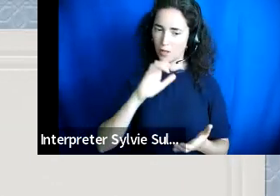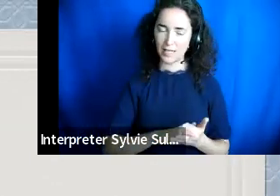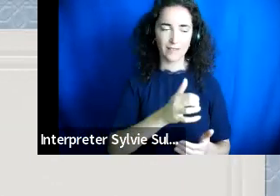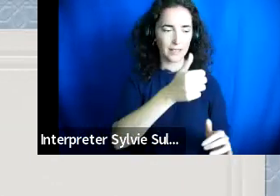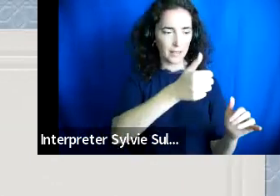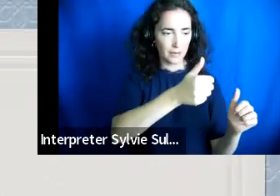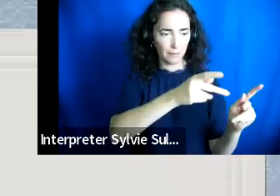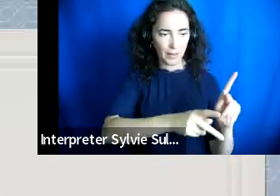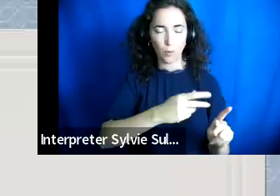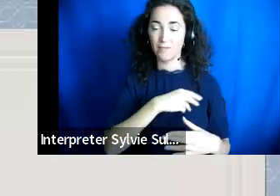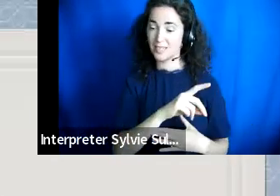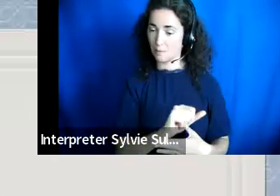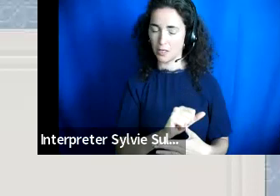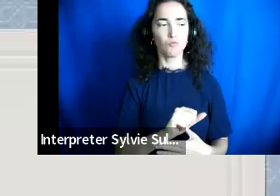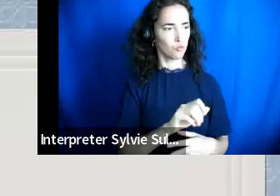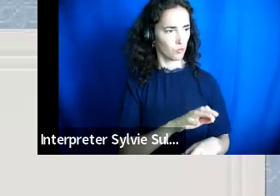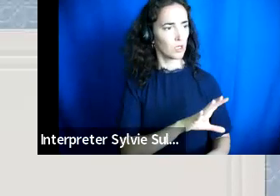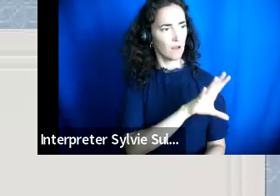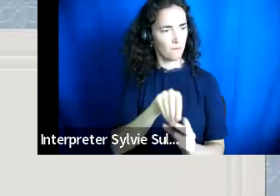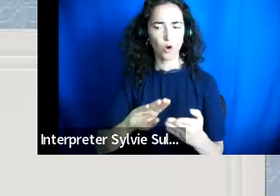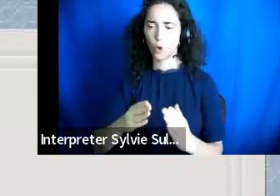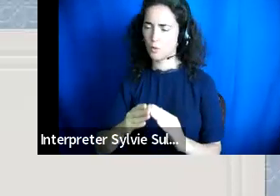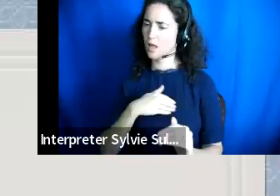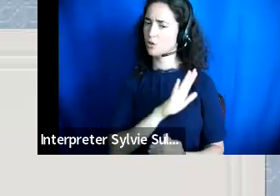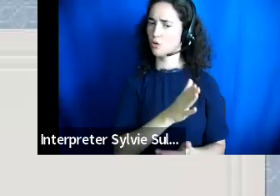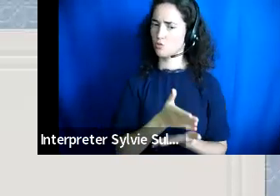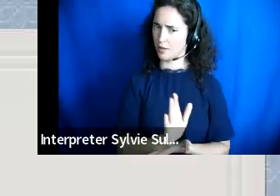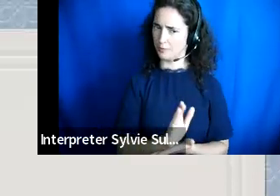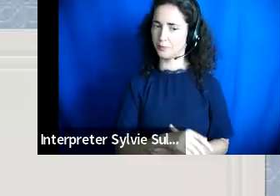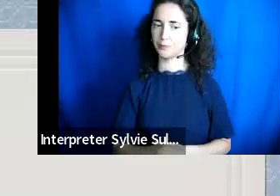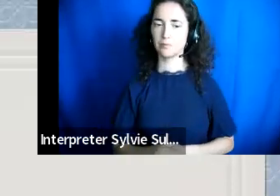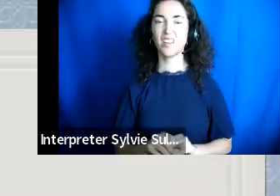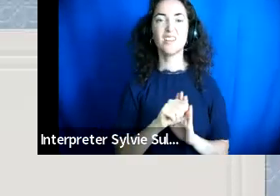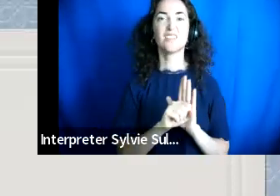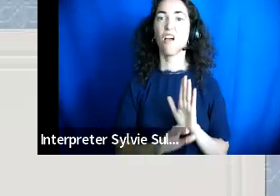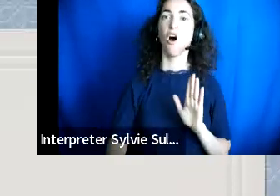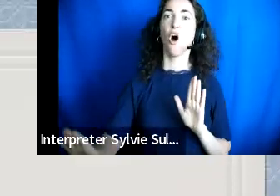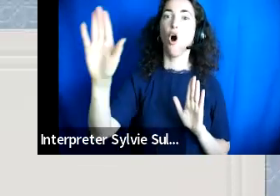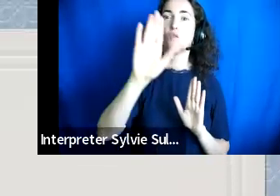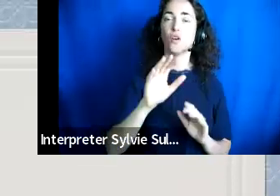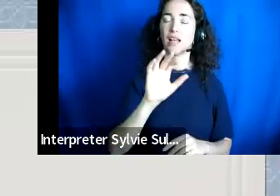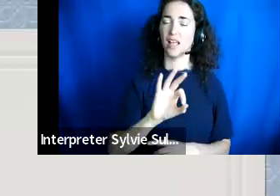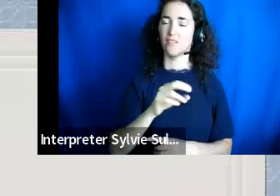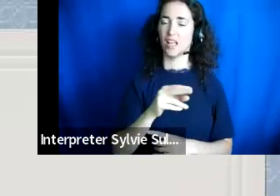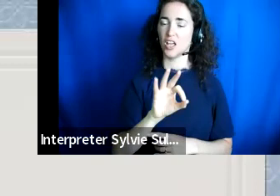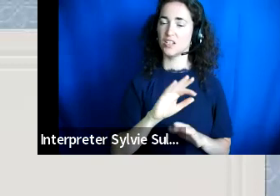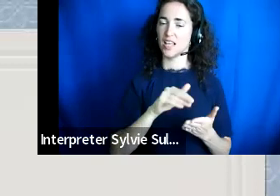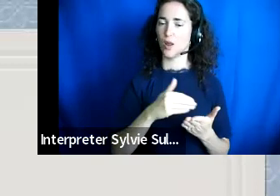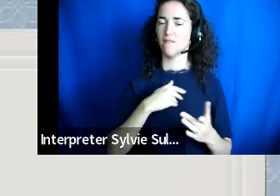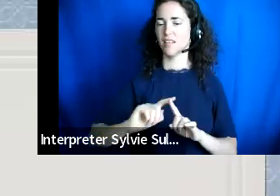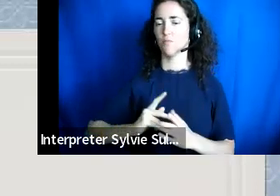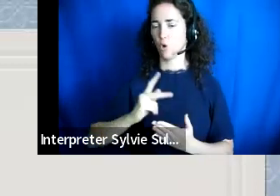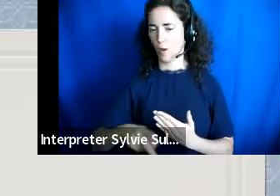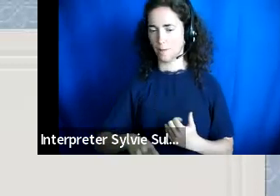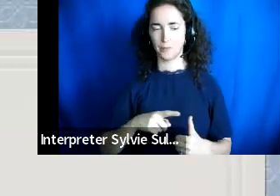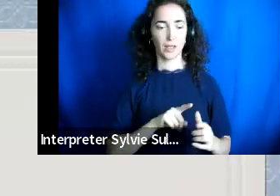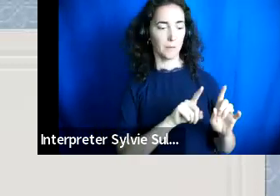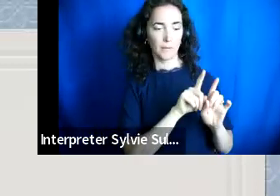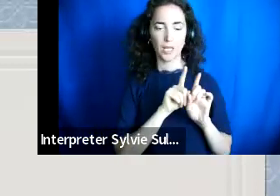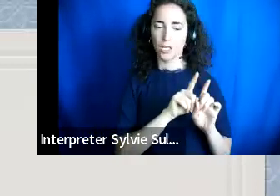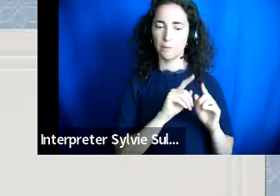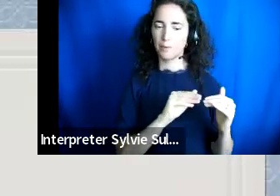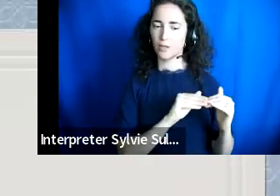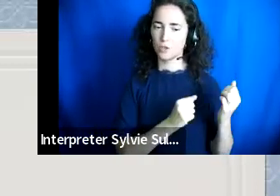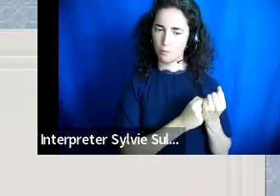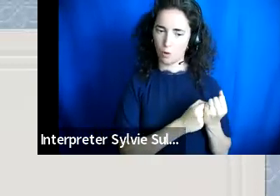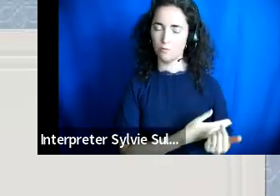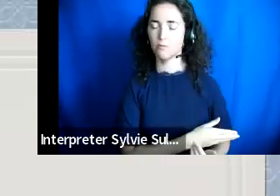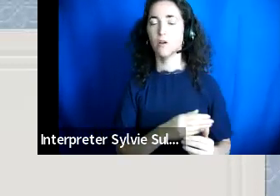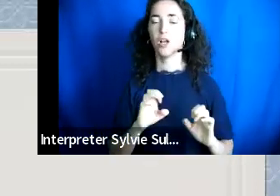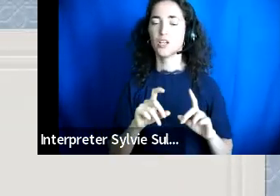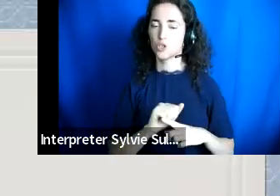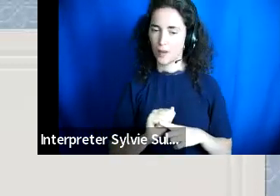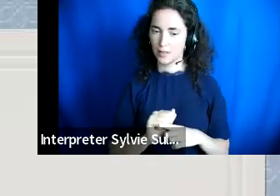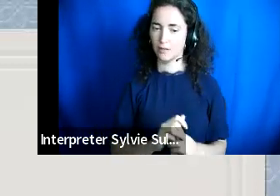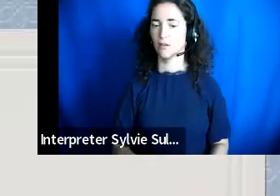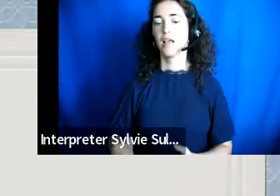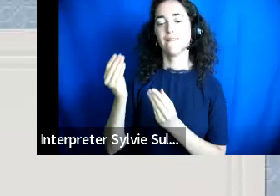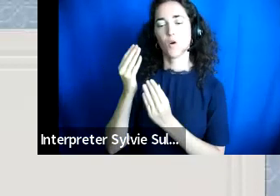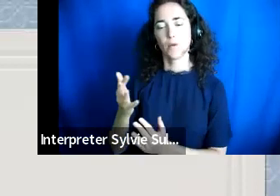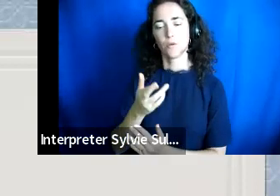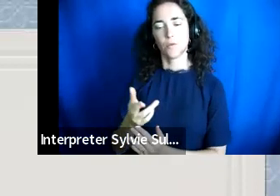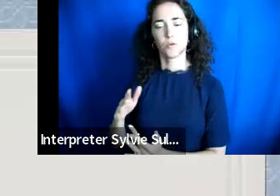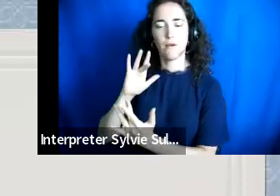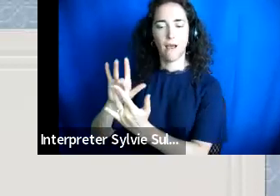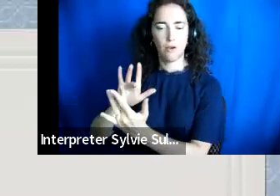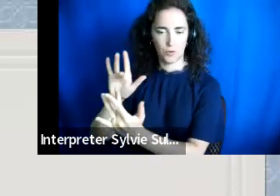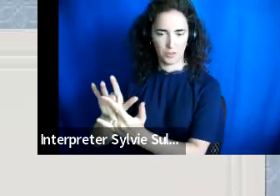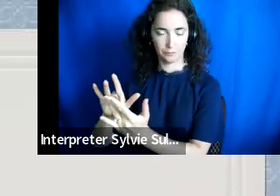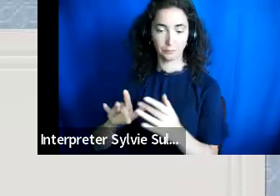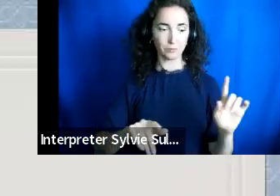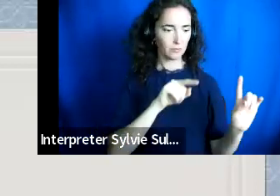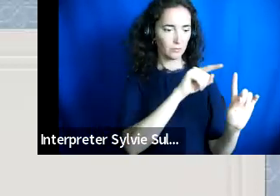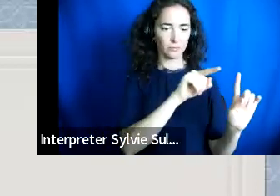No matter where we are in the State or Fhf centers have main programs which include peer-to-peer, support, education and training and information, resource and outreach. and our course under that umbrella of